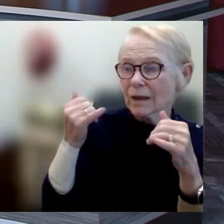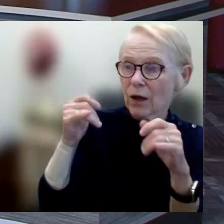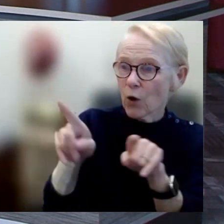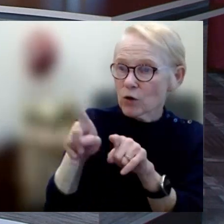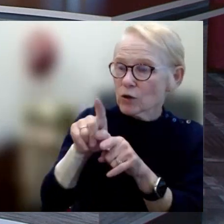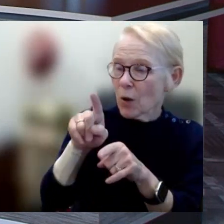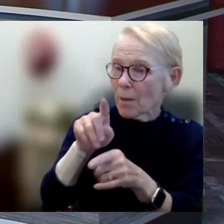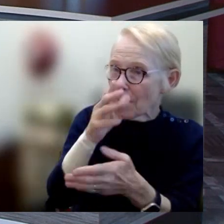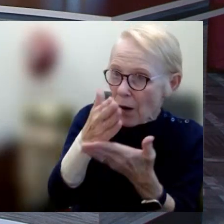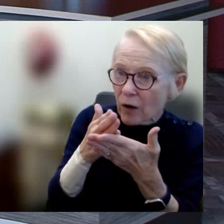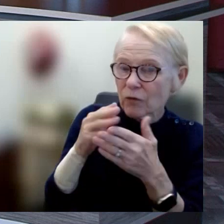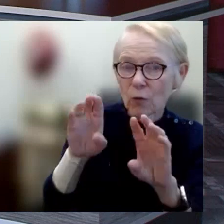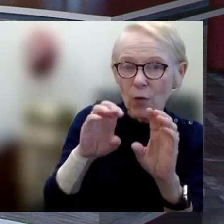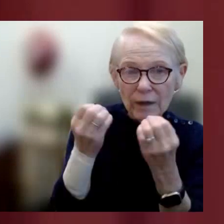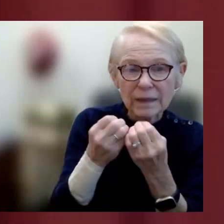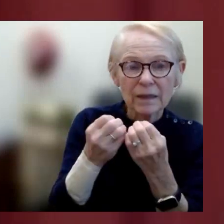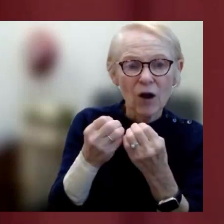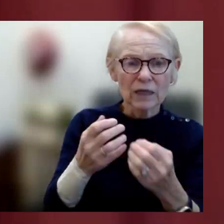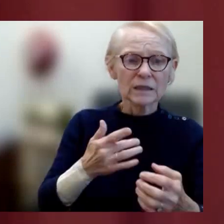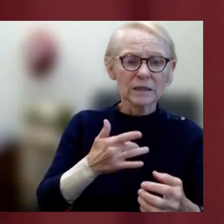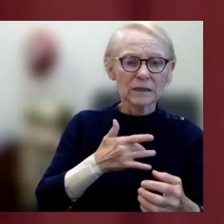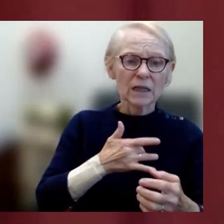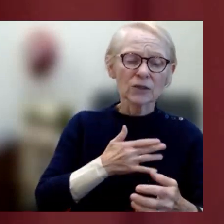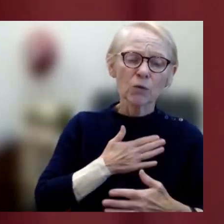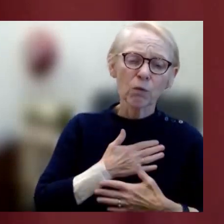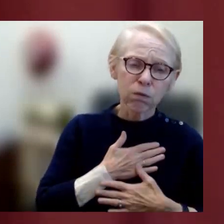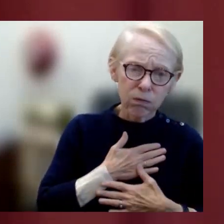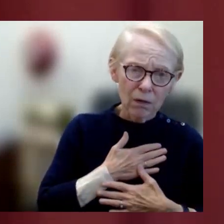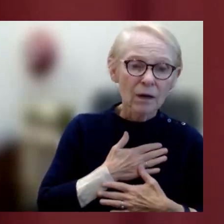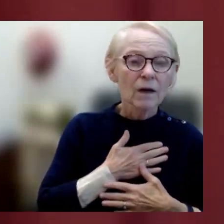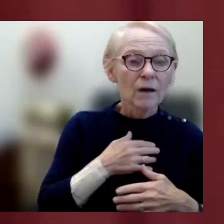who've been in touch by those organizations so it really is one of those kinds of things where